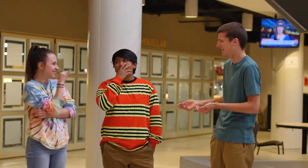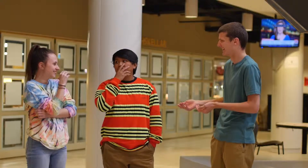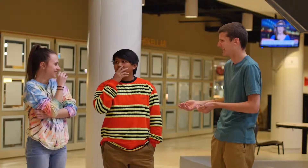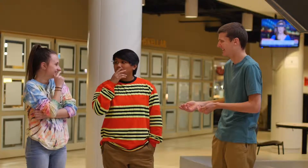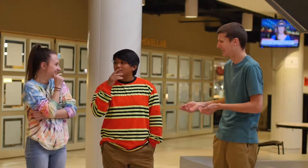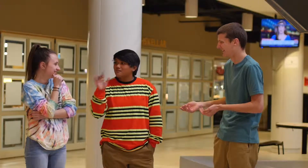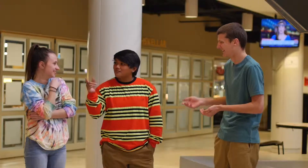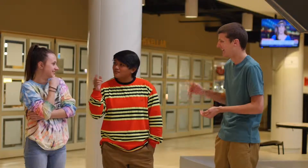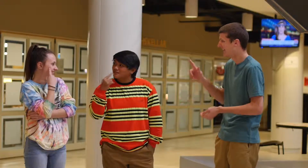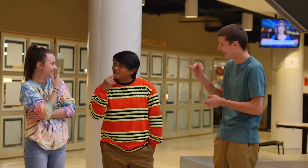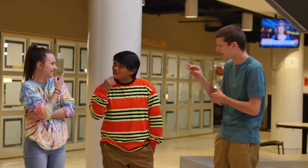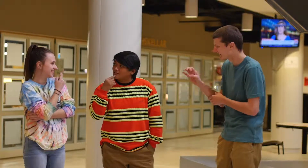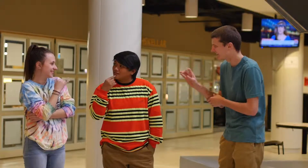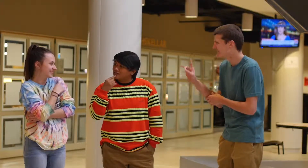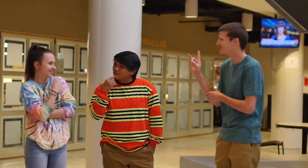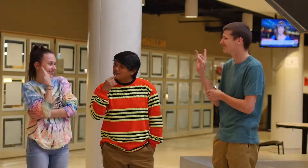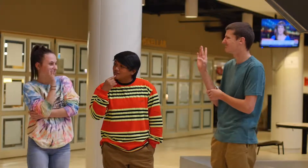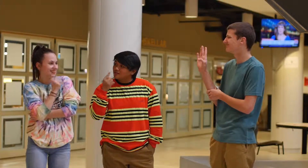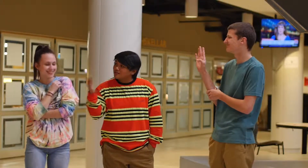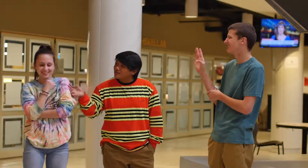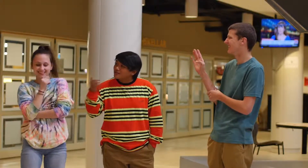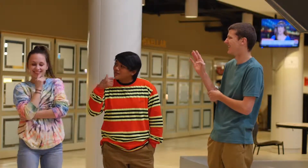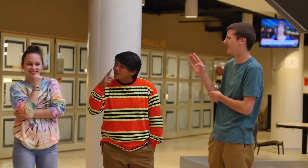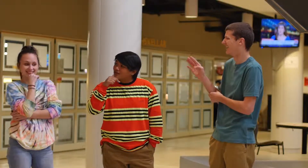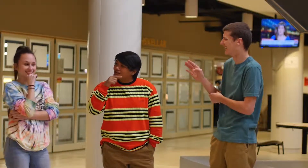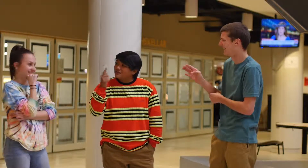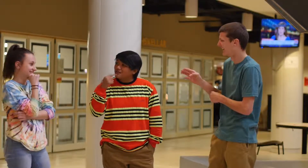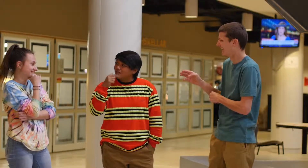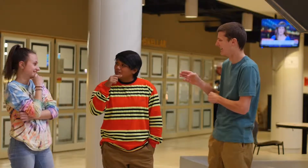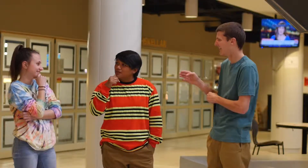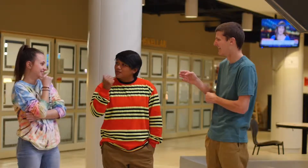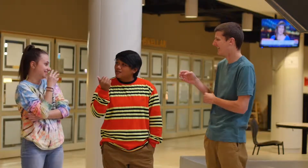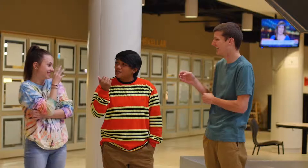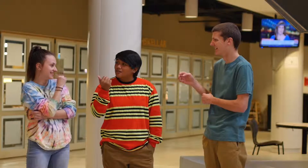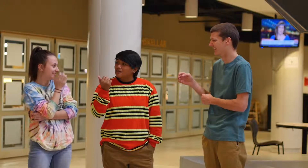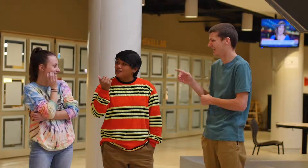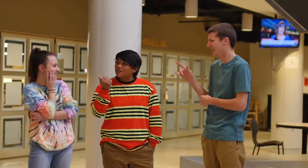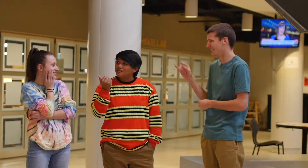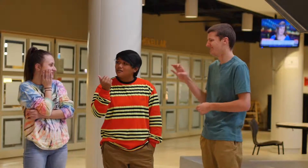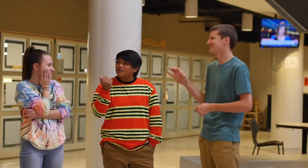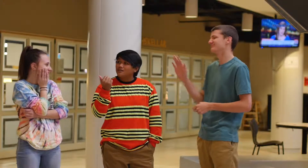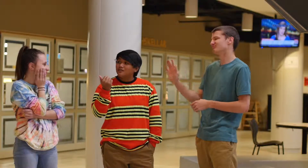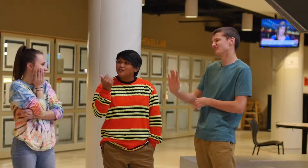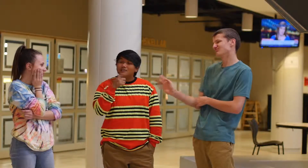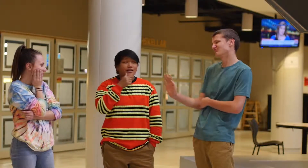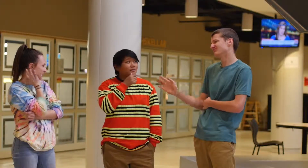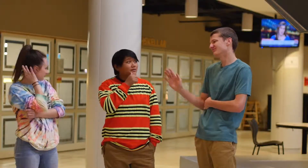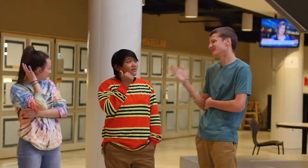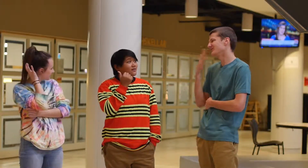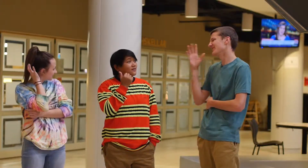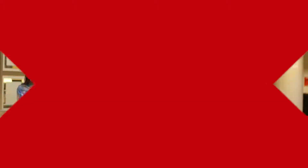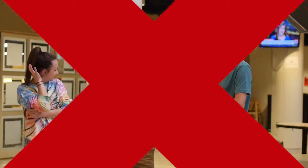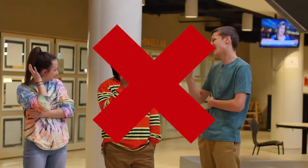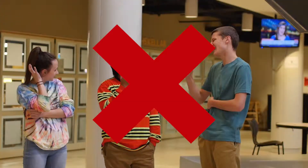I think lime? Lemon yellow? Lime? I don't know! Did you say lemon? I guess. It's not lime or lemon. Good guess.